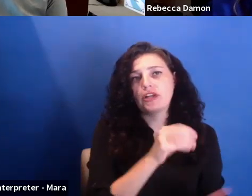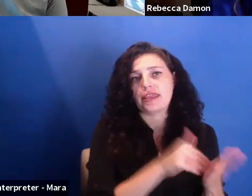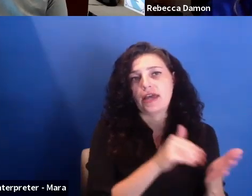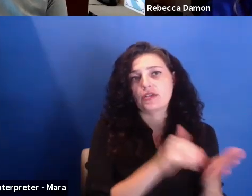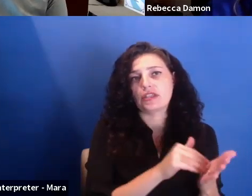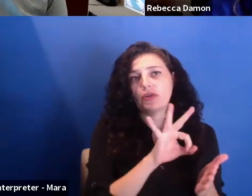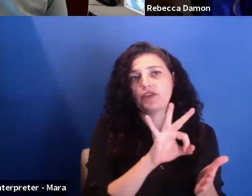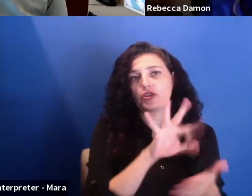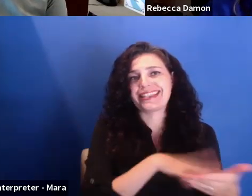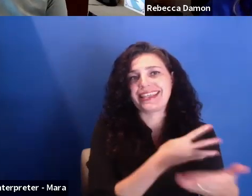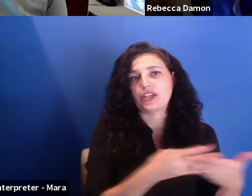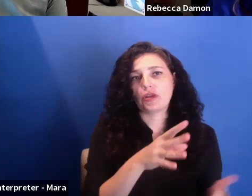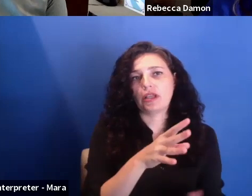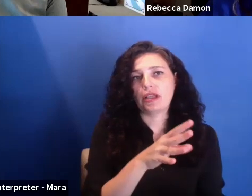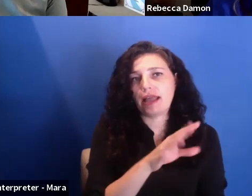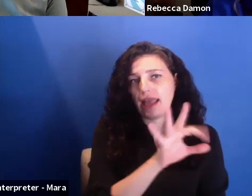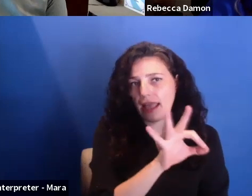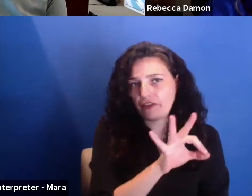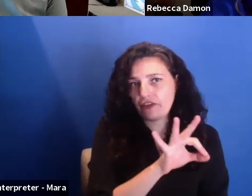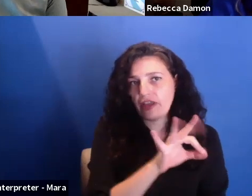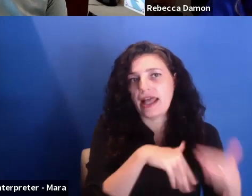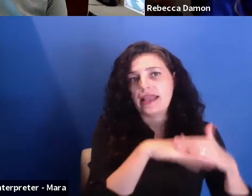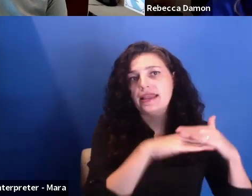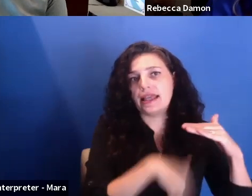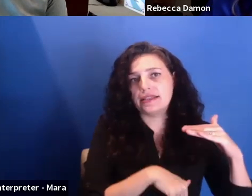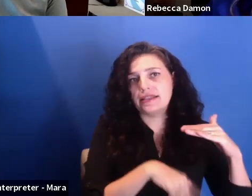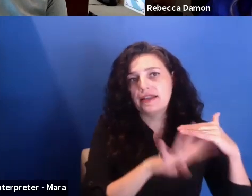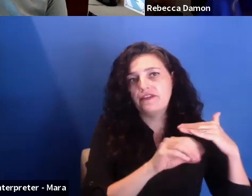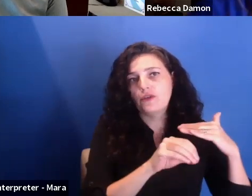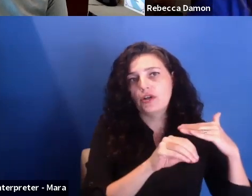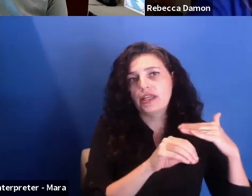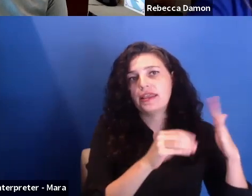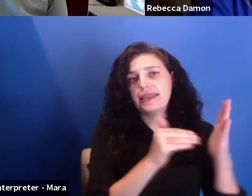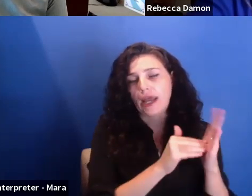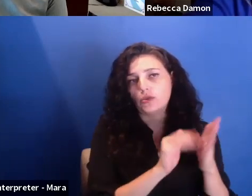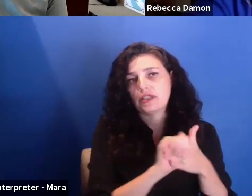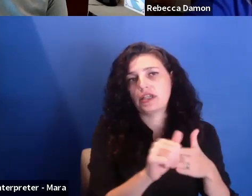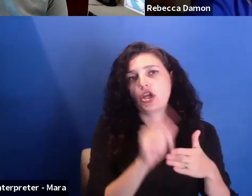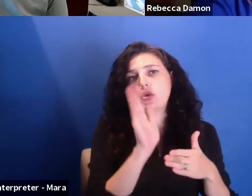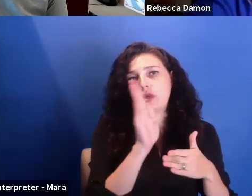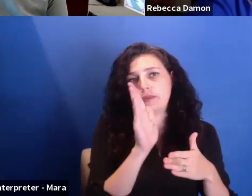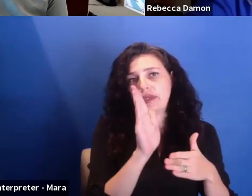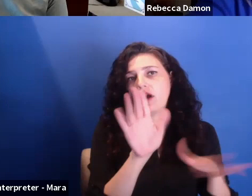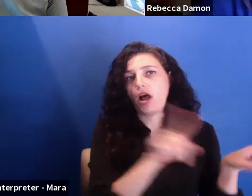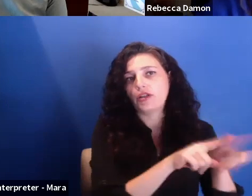who makes less than $40,000 an episode, you will also be entitled to the Schedule B rate for quarantining. And if you're working on a feature film